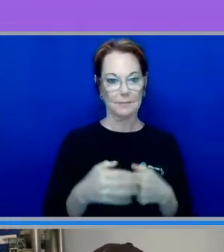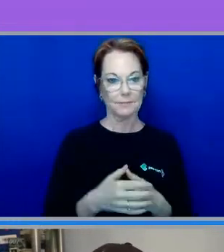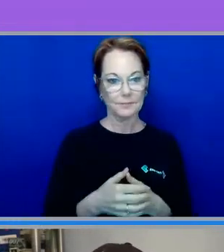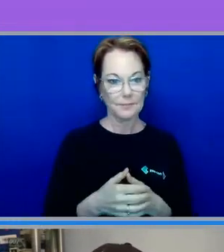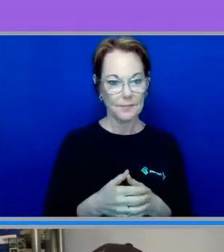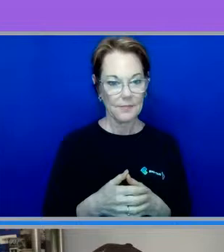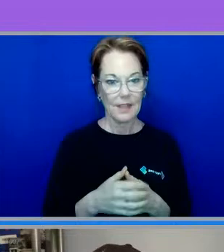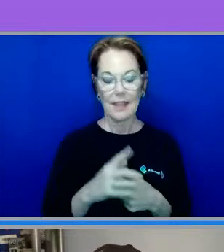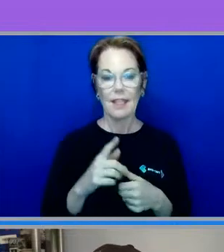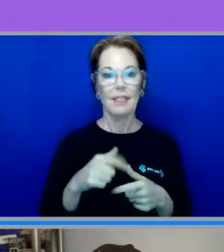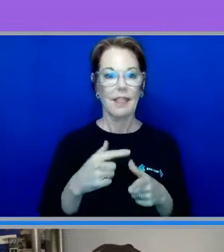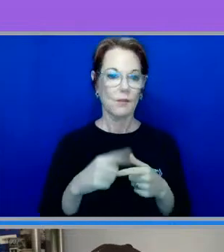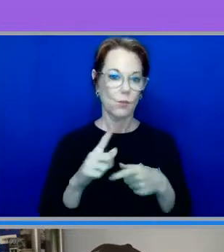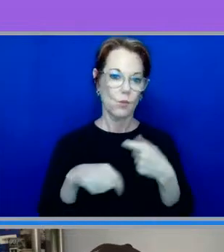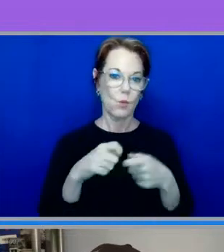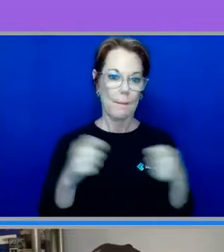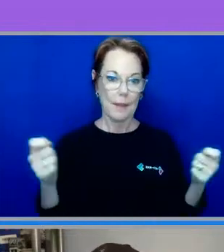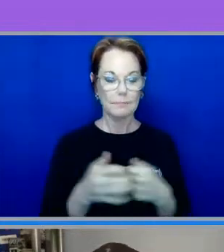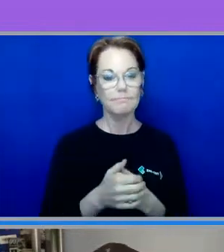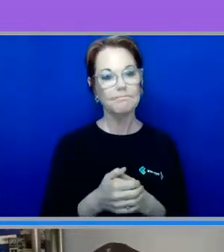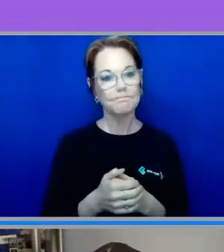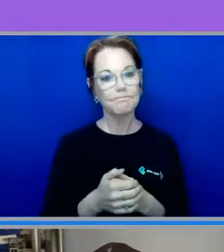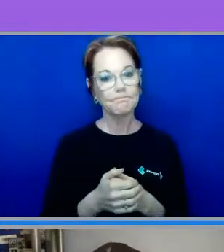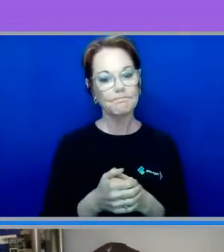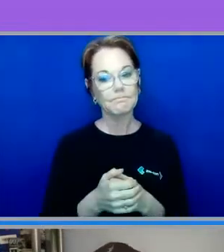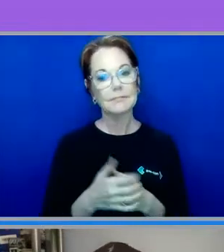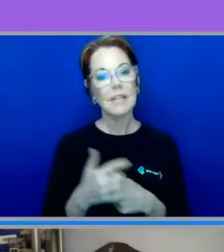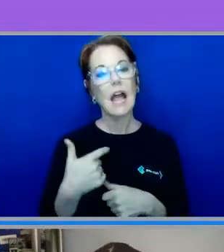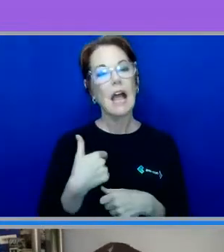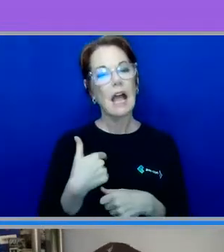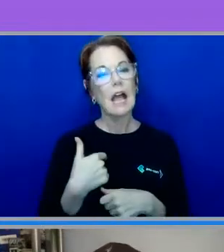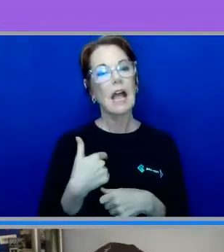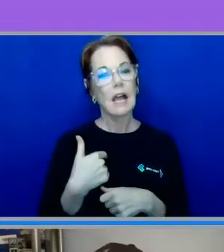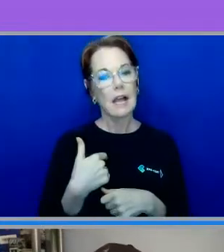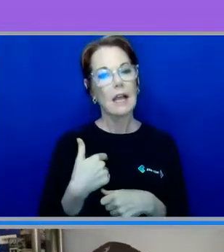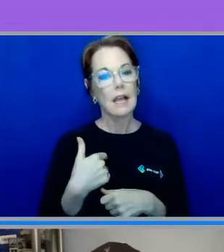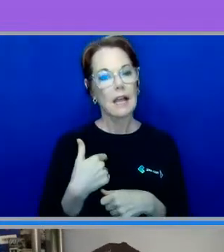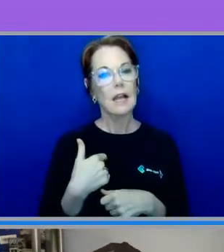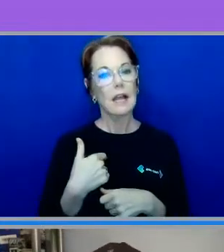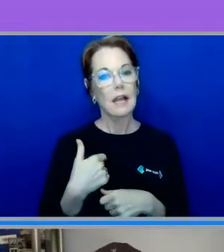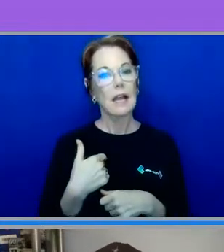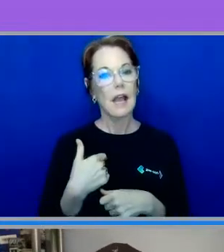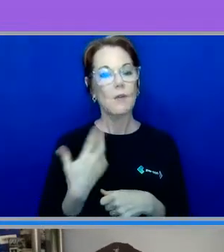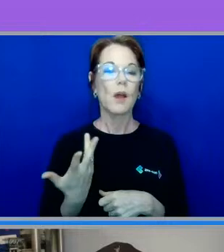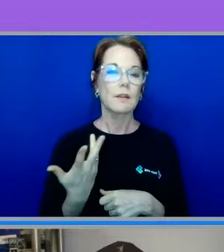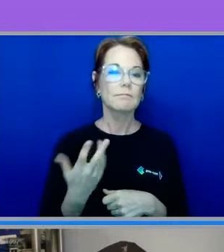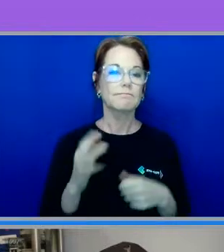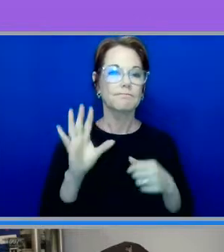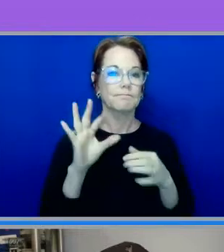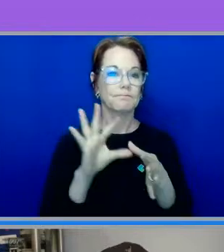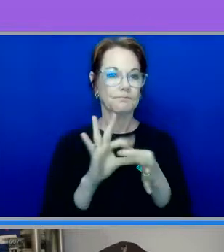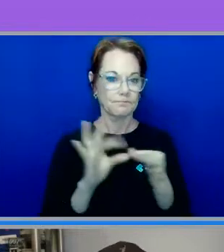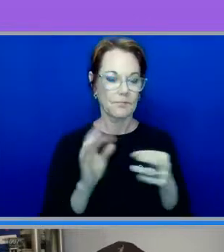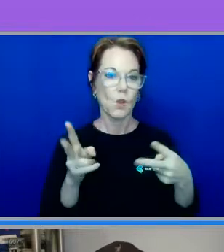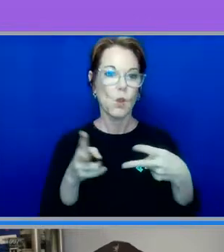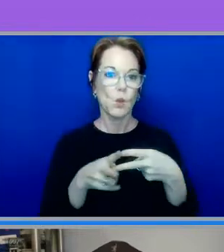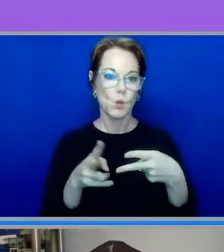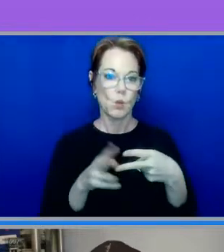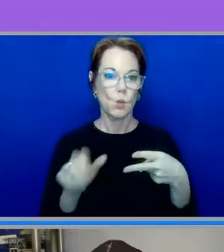and let's get this thing wrapped up, I wanted to kind of give a couple of more a couple of